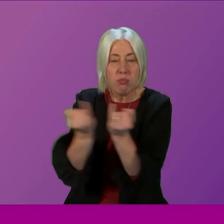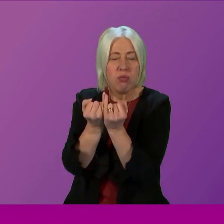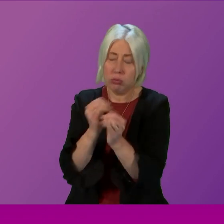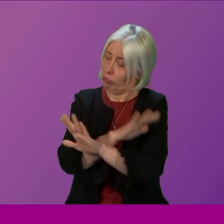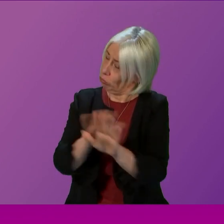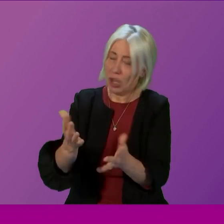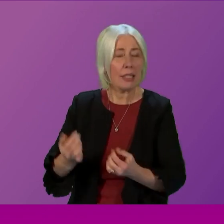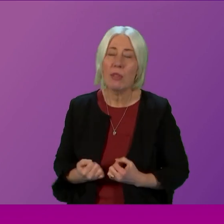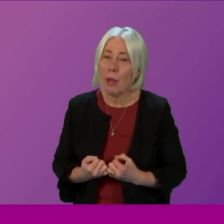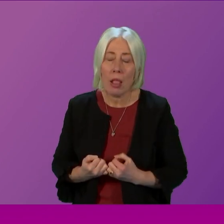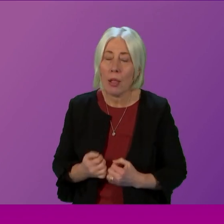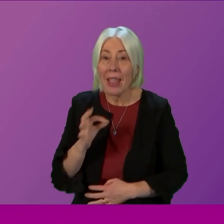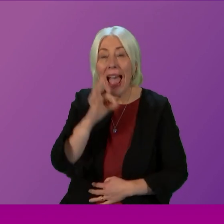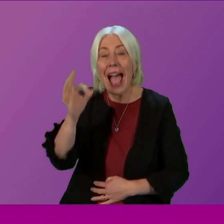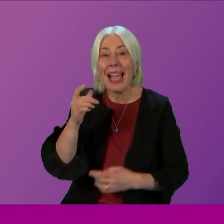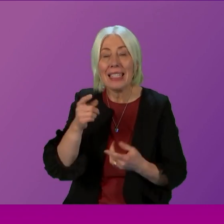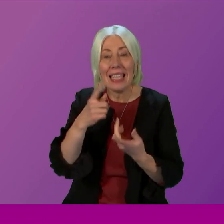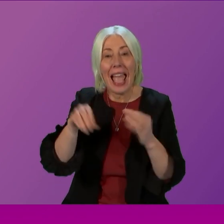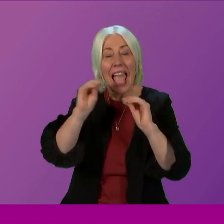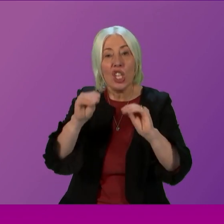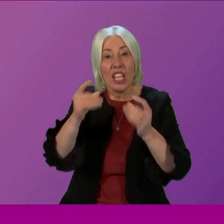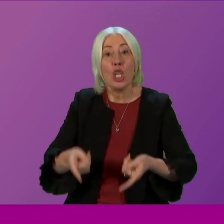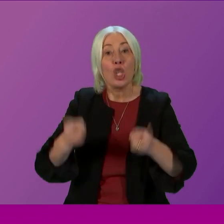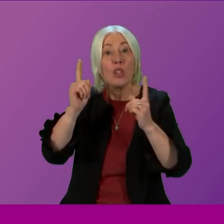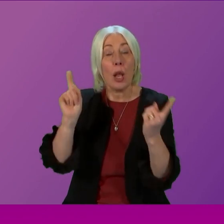I asked the Cabinet Secretary for Education and Skills to meet the Convention of Scottish Local